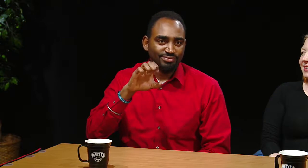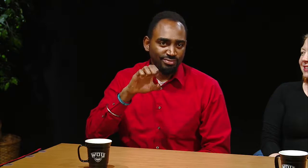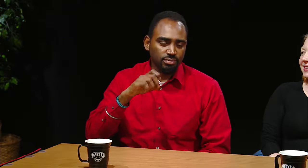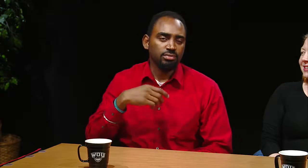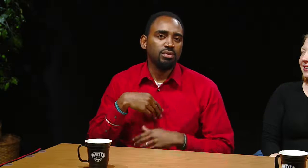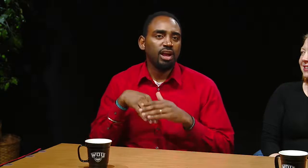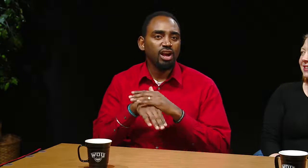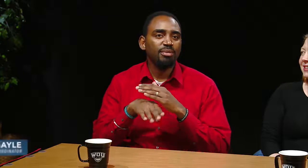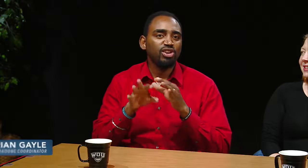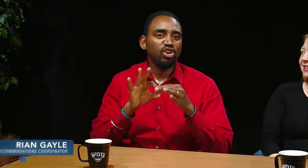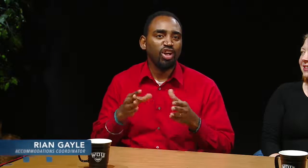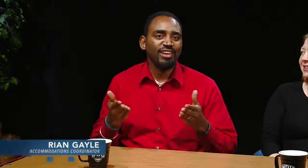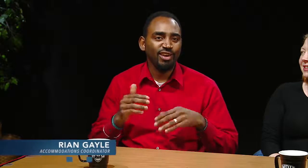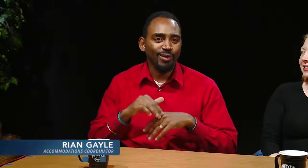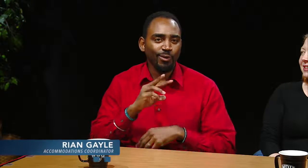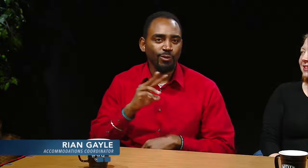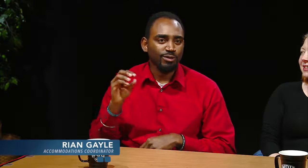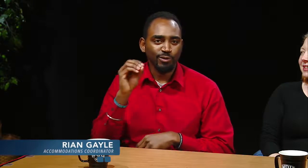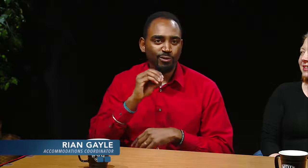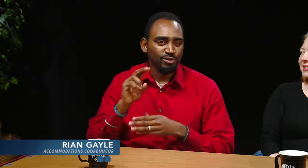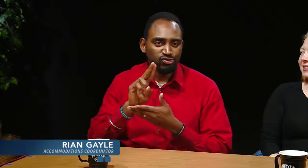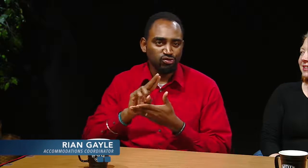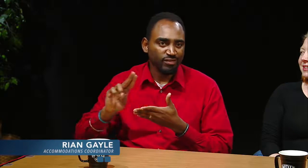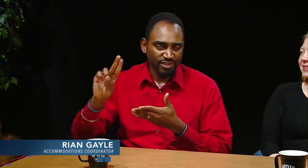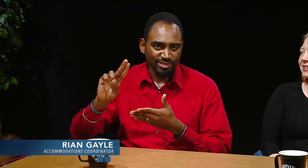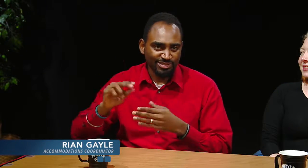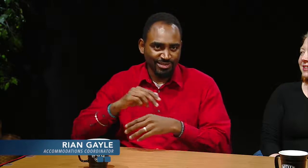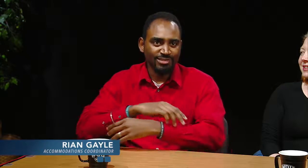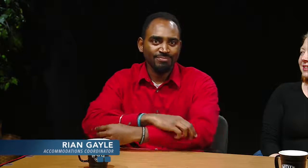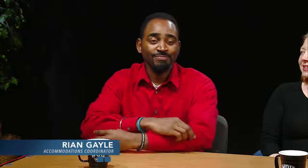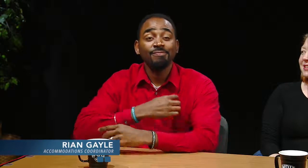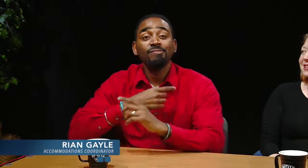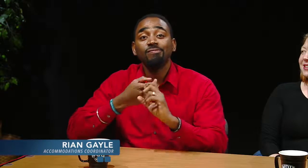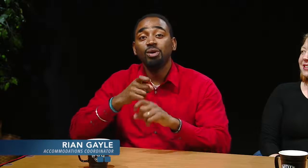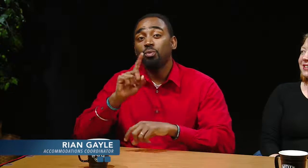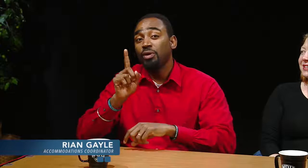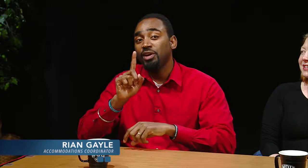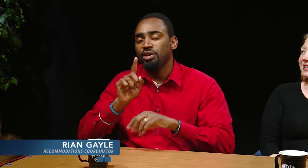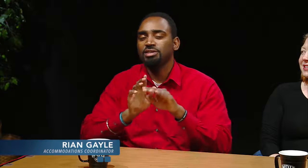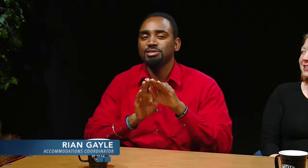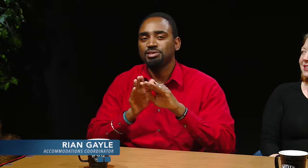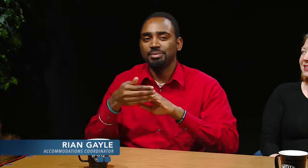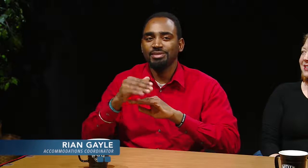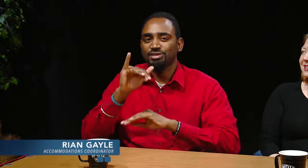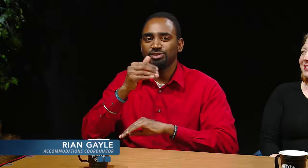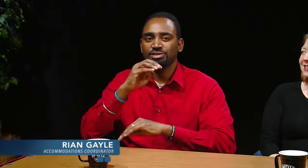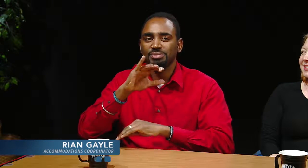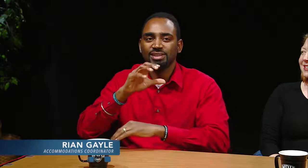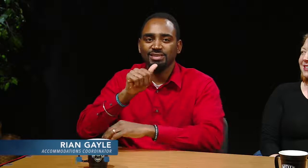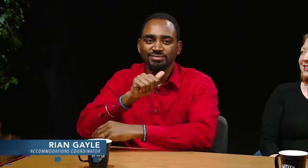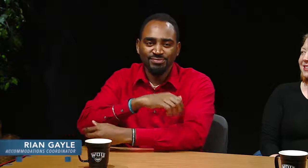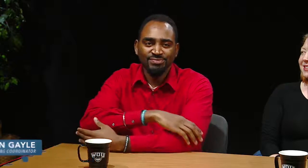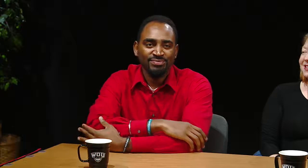and I also work at Western Oregon University. I work for the Office of Disability Services, and that was my first introduction to captions,